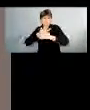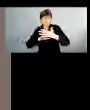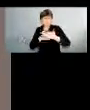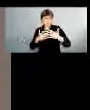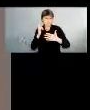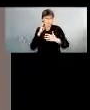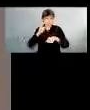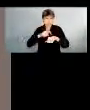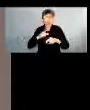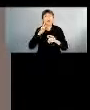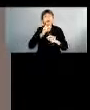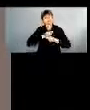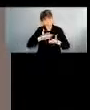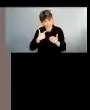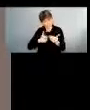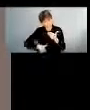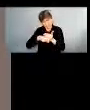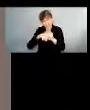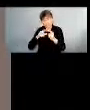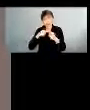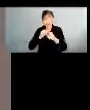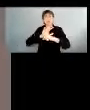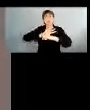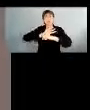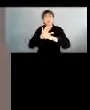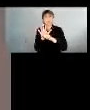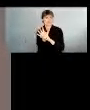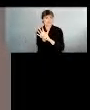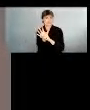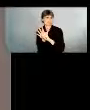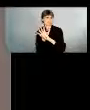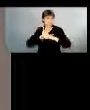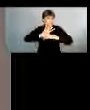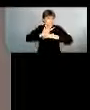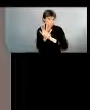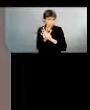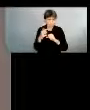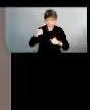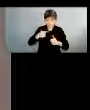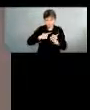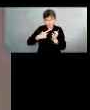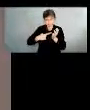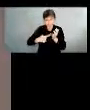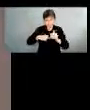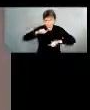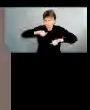COVID-19 and the uncertain circumstances we continue to find ourselves in.